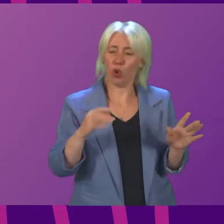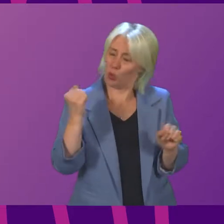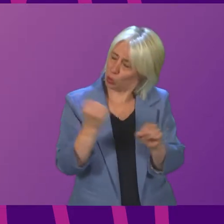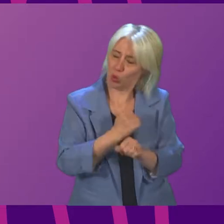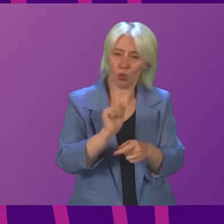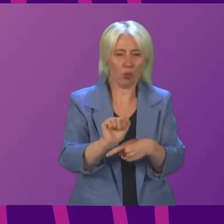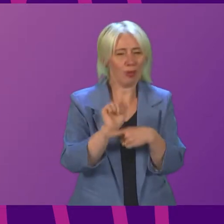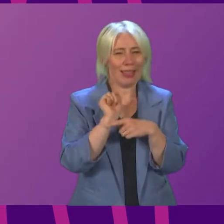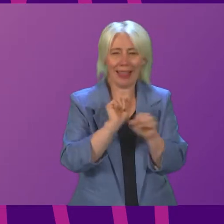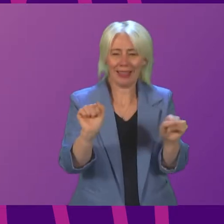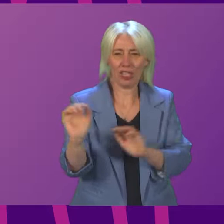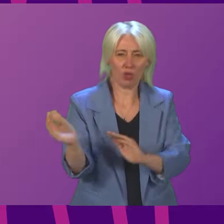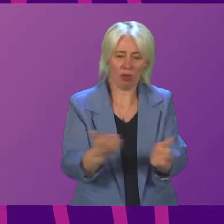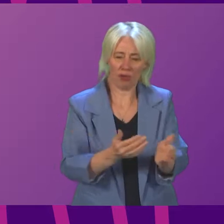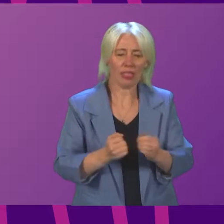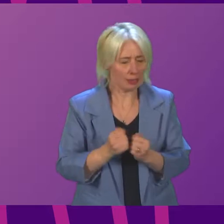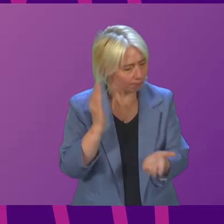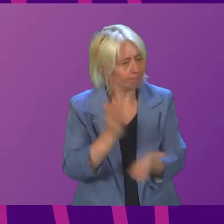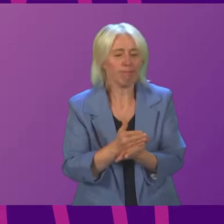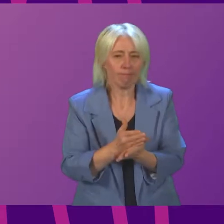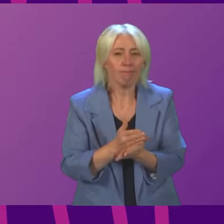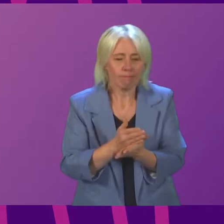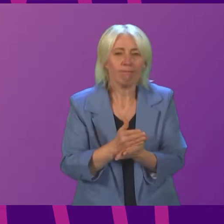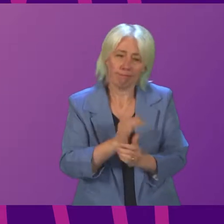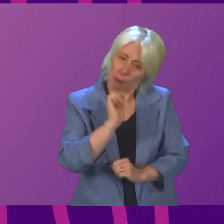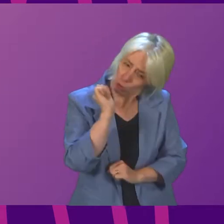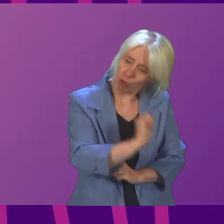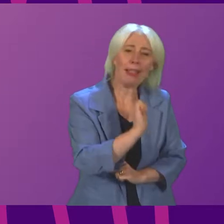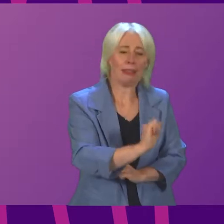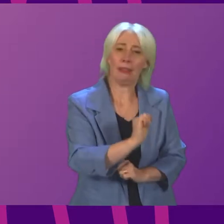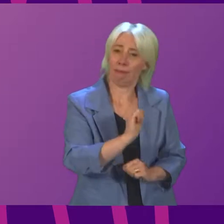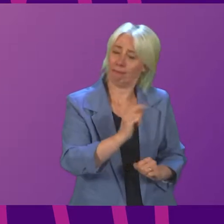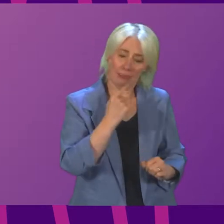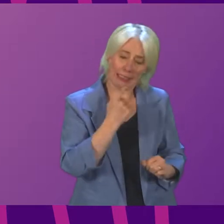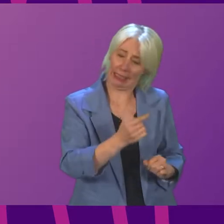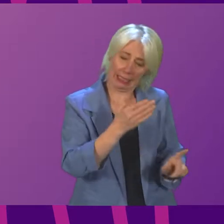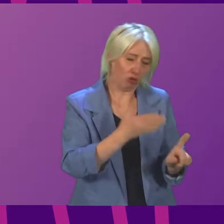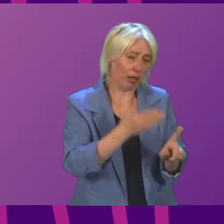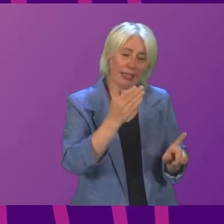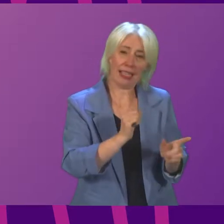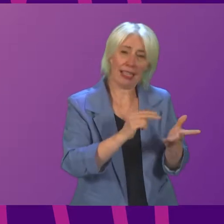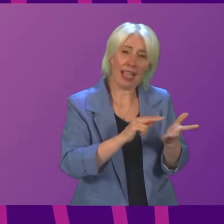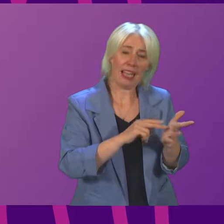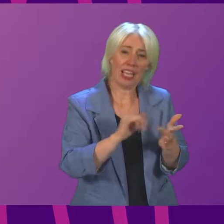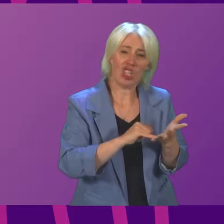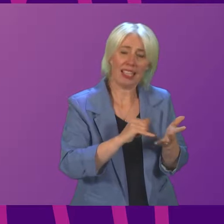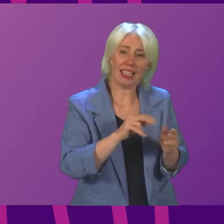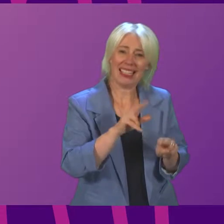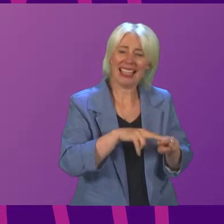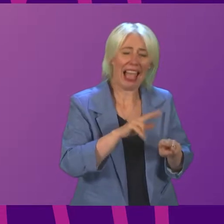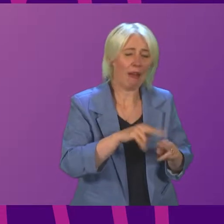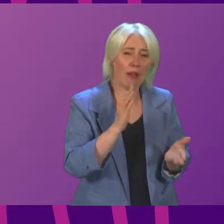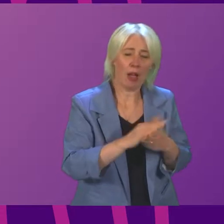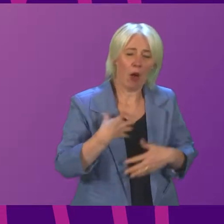Russell Findlay is absolutely right to recognise that our NHS staff are extremely tired. They